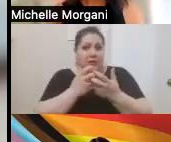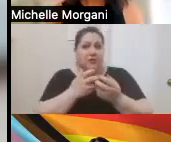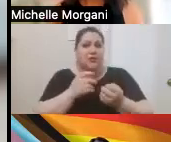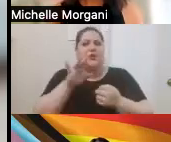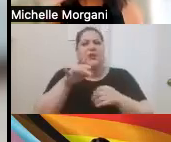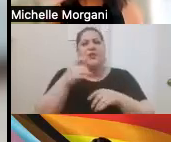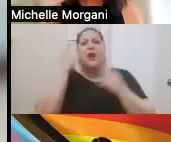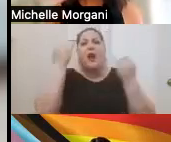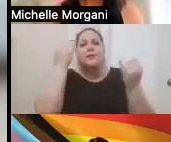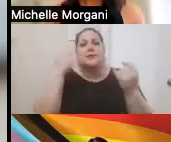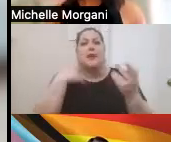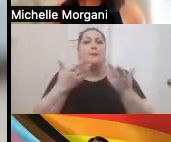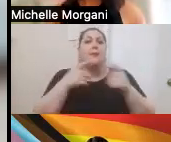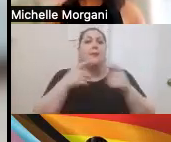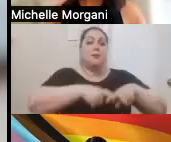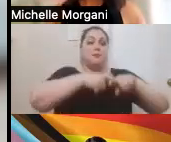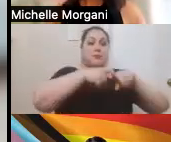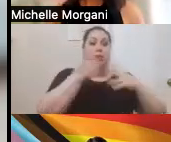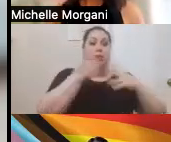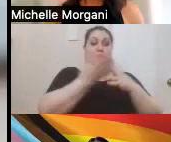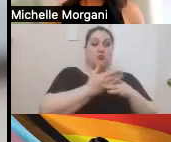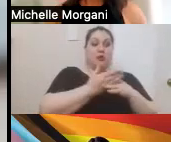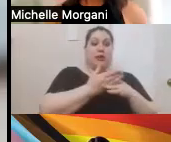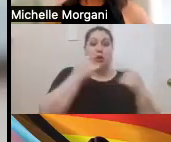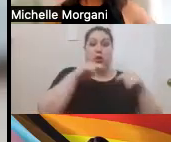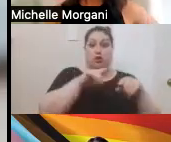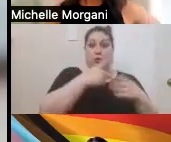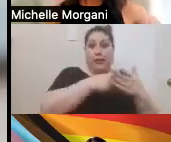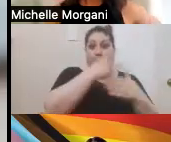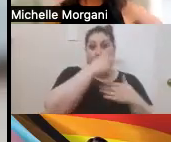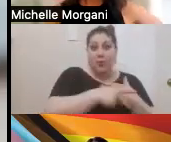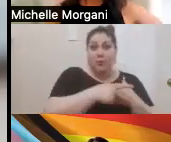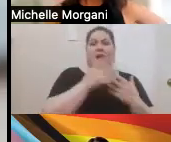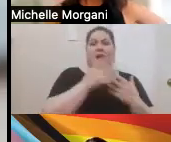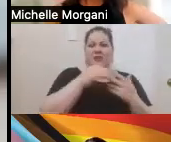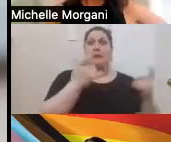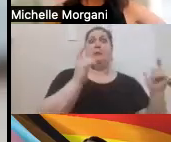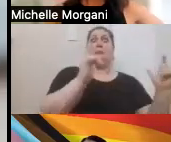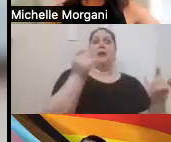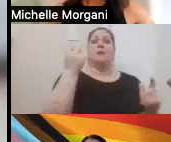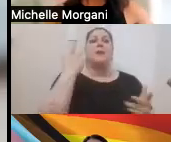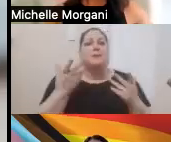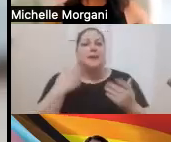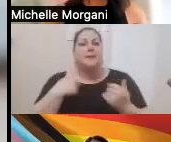that’s maybe a larger thing but any shorter term accommodation